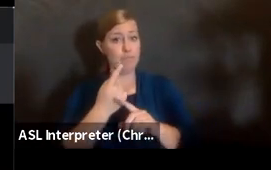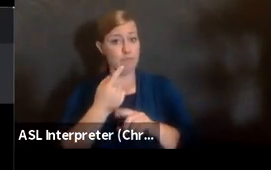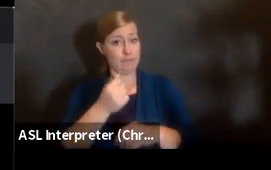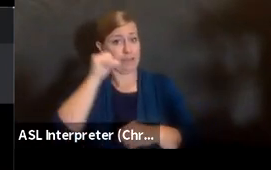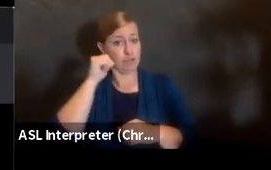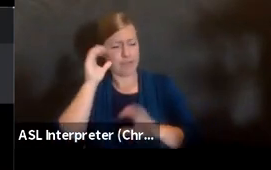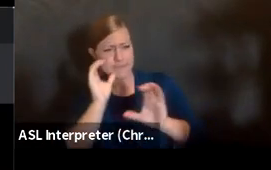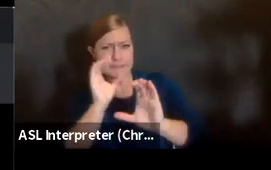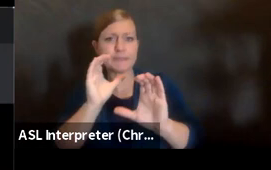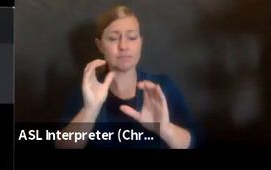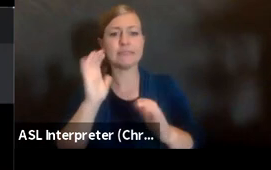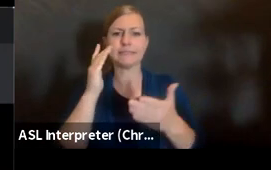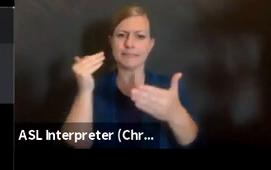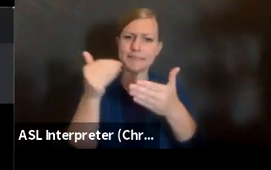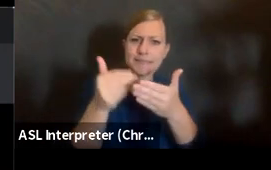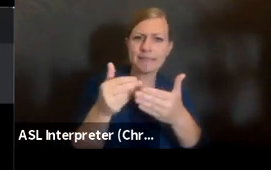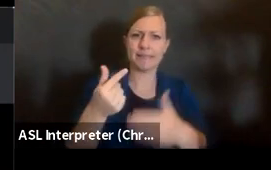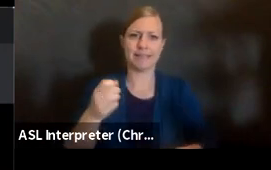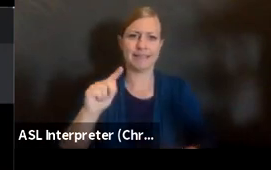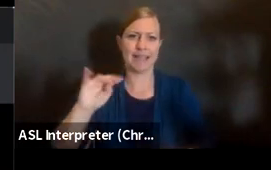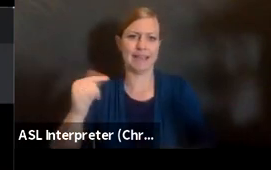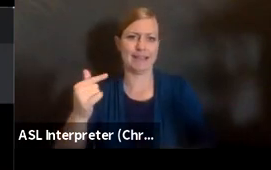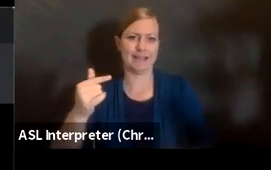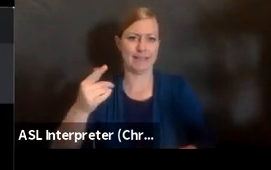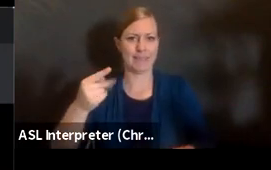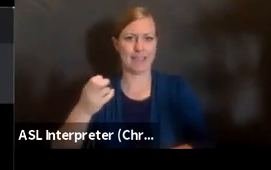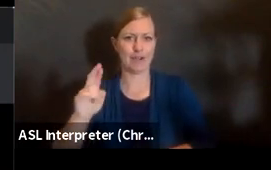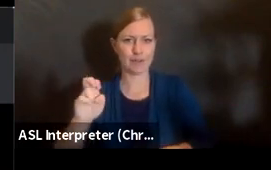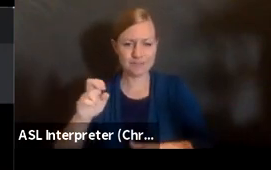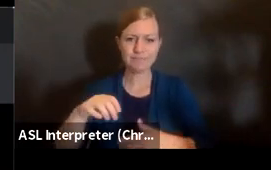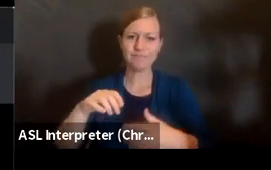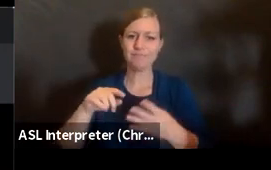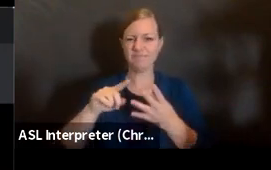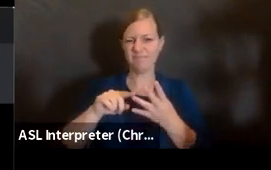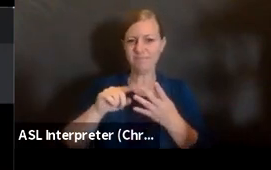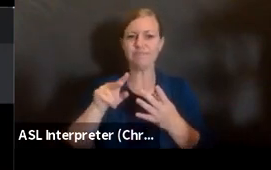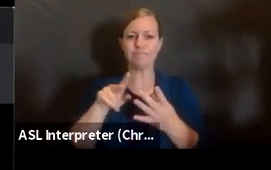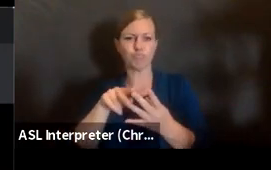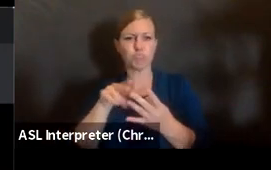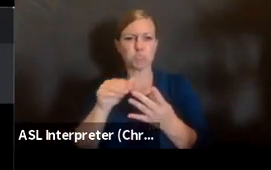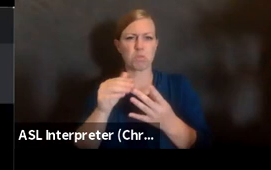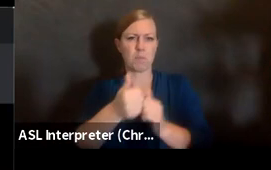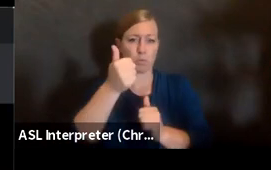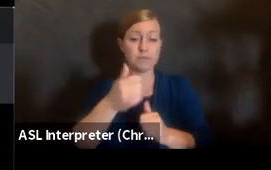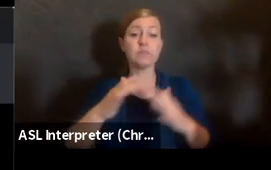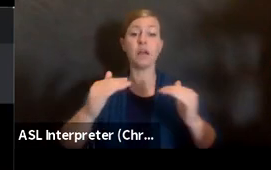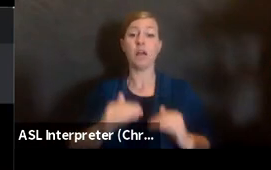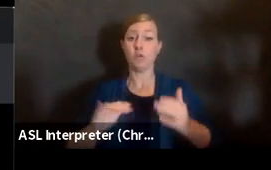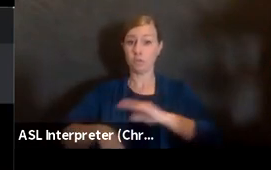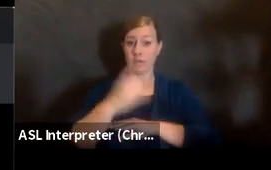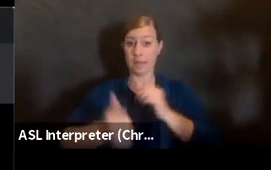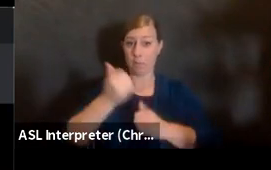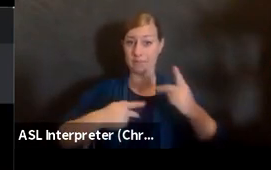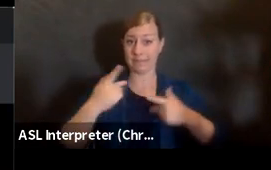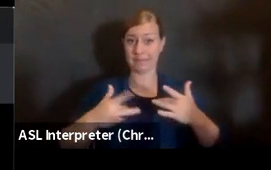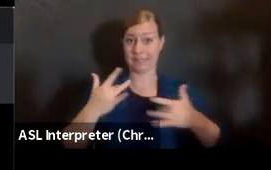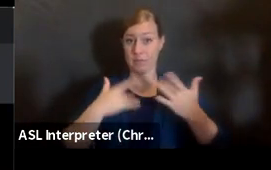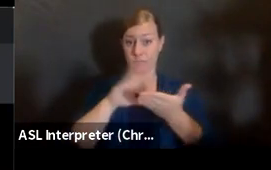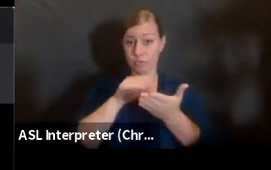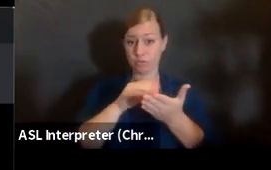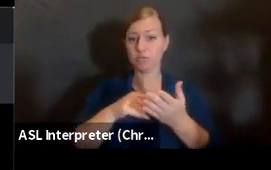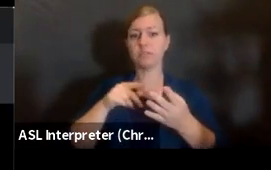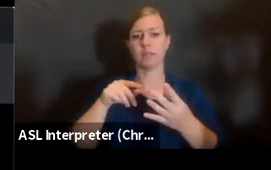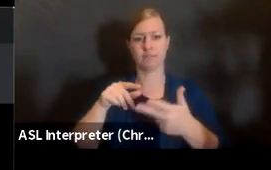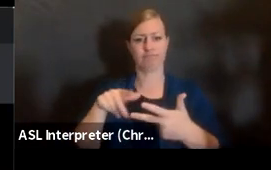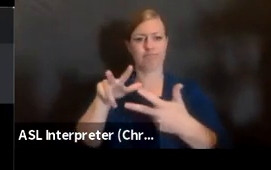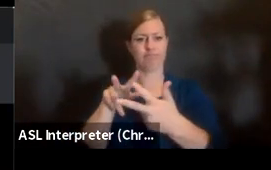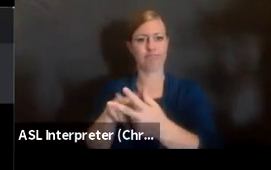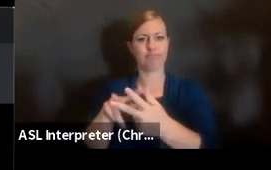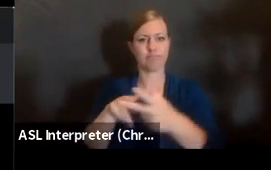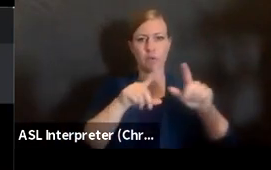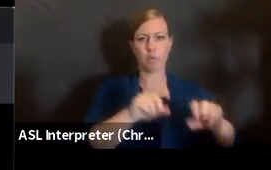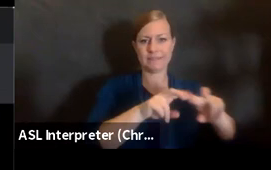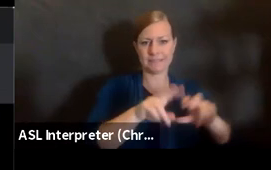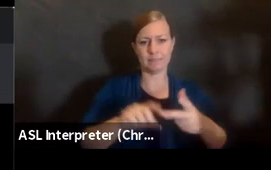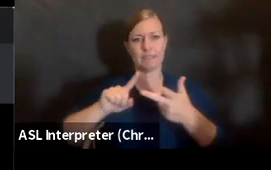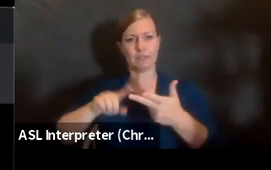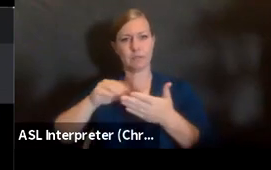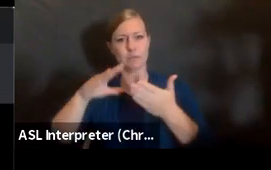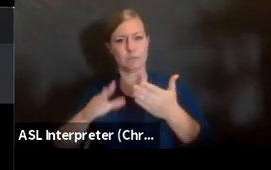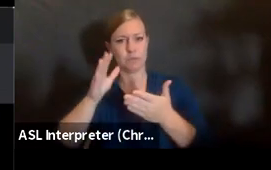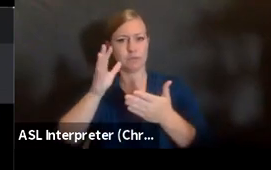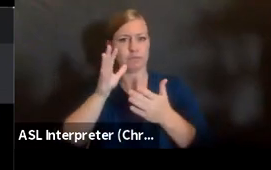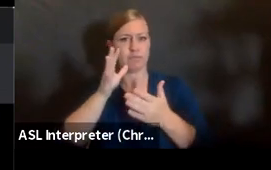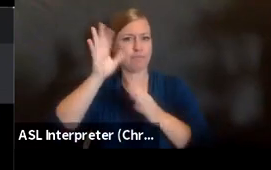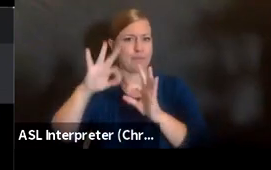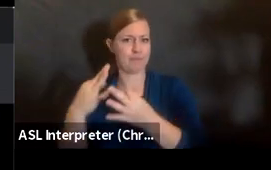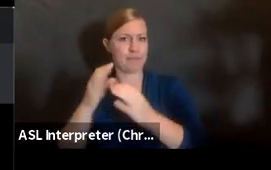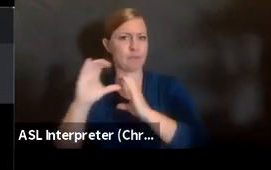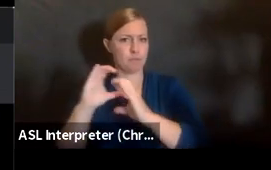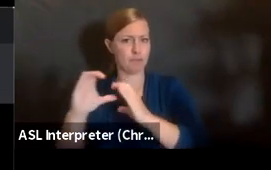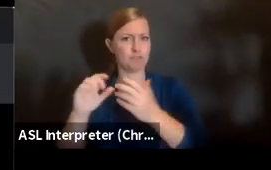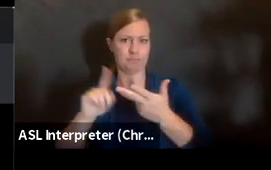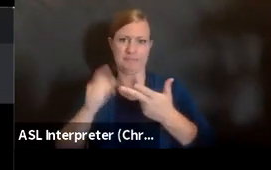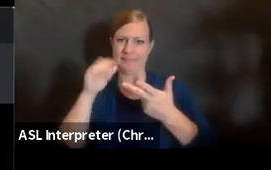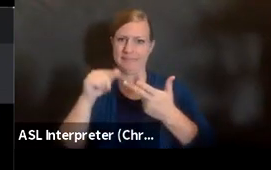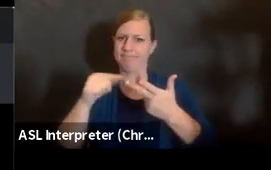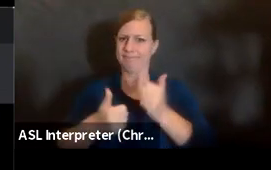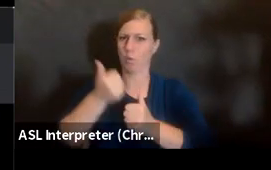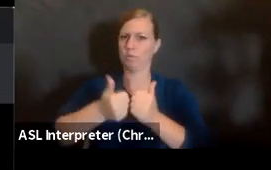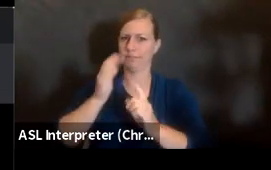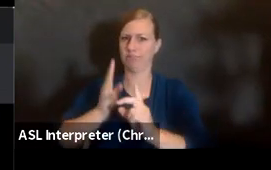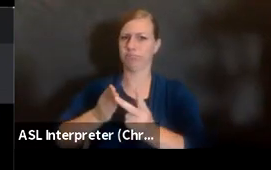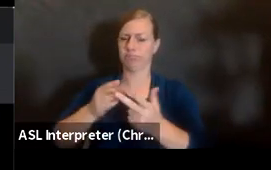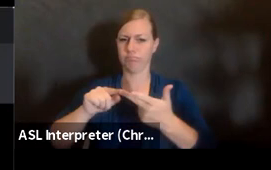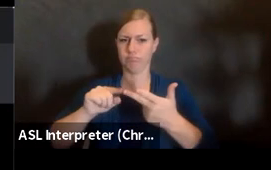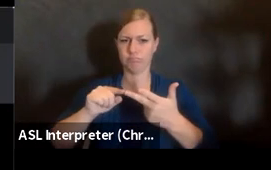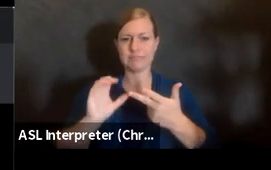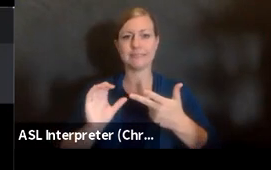ESD 113 - Andrew Hickman: Which is our number one so far. Today they're most excited to learn about quizzes and assessments as well as student and parent family communications. And student parent family has edged out the top so far. So I'll end the poll and about five seconds to capture your response.